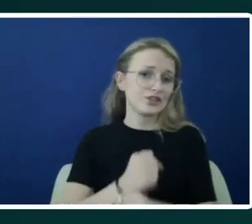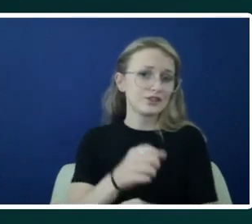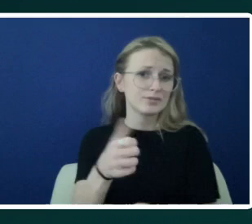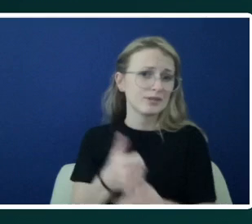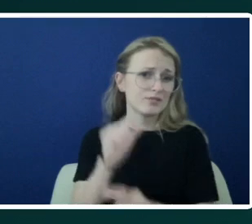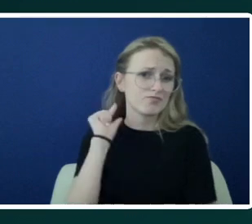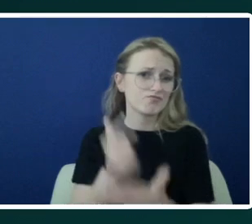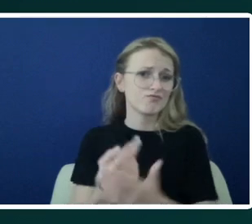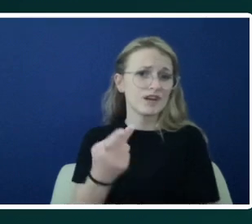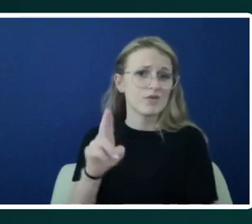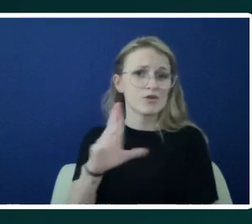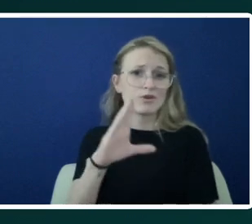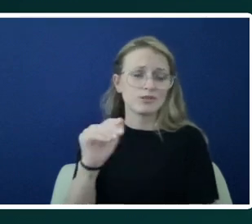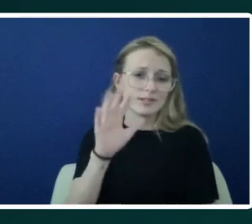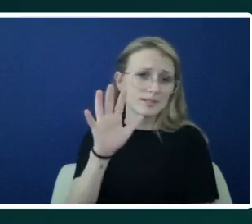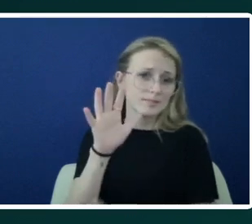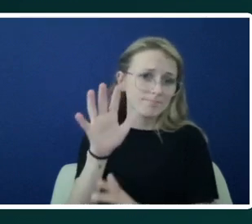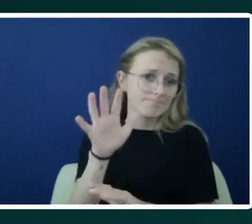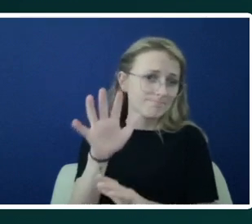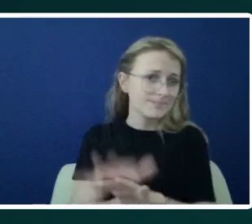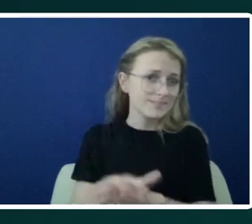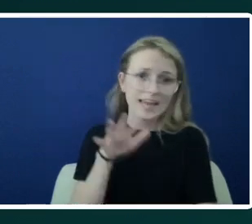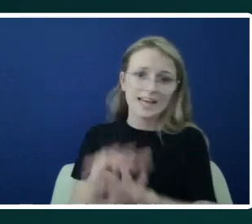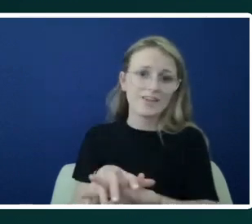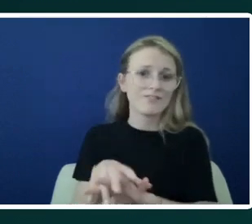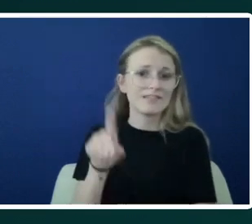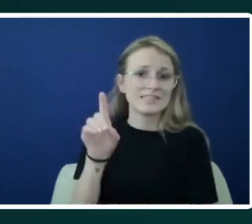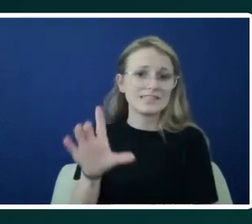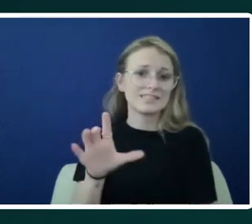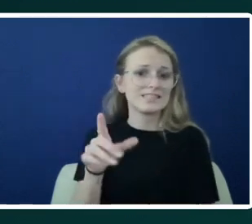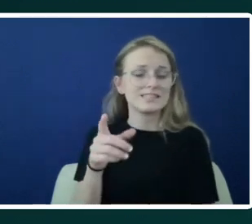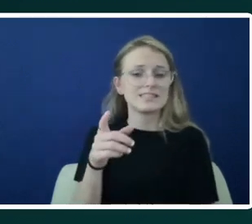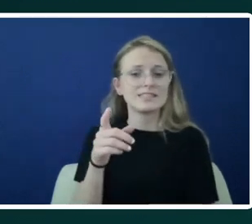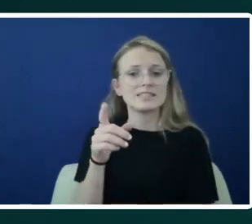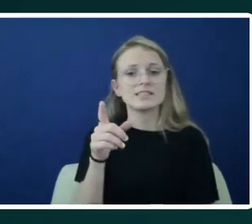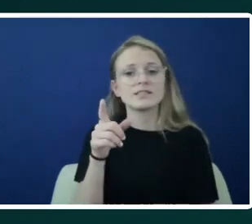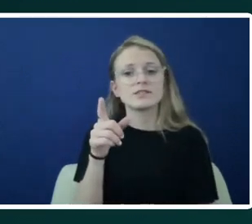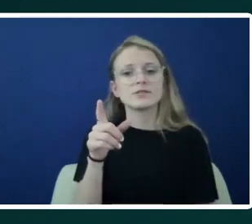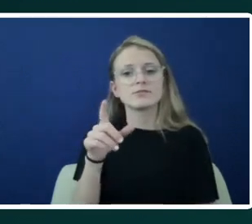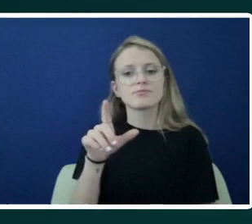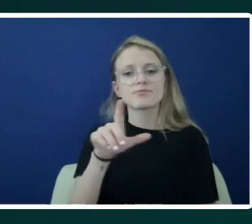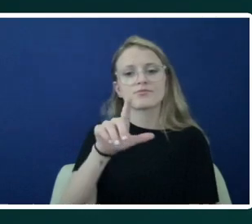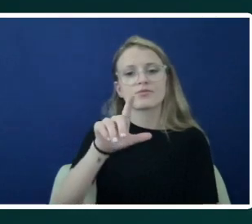To Topper Carew's left was Lou Stovall, who was also a graduate of Howard University and ran a